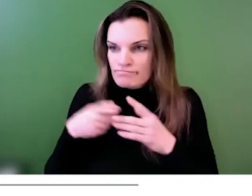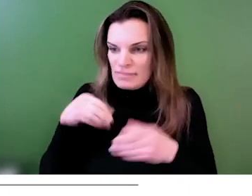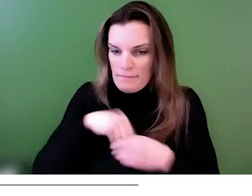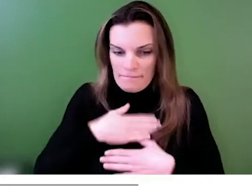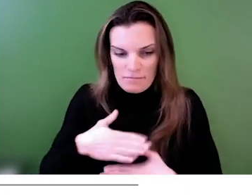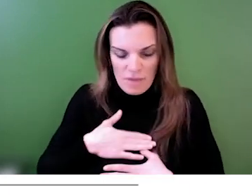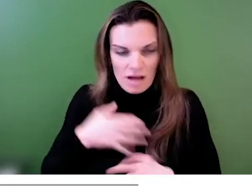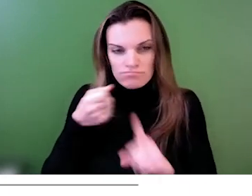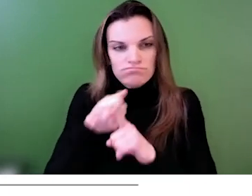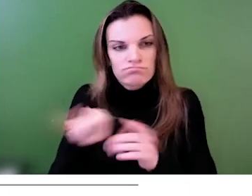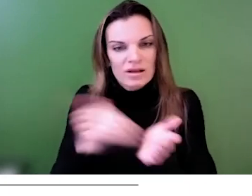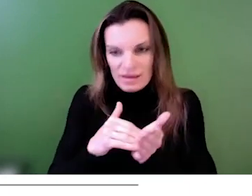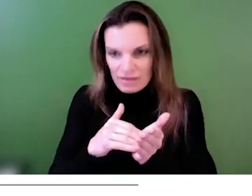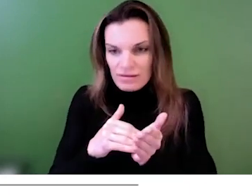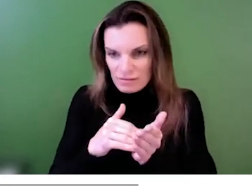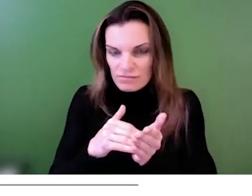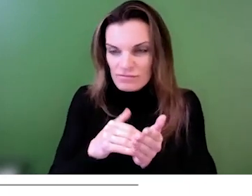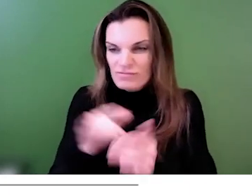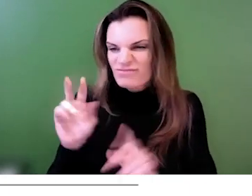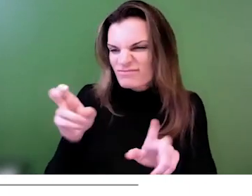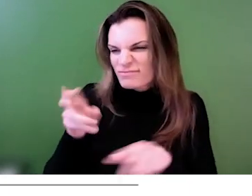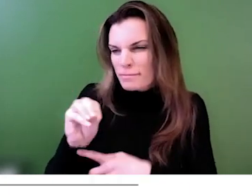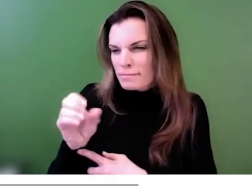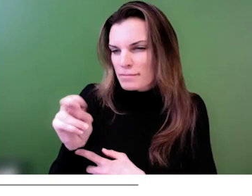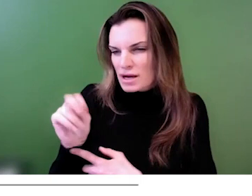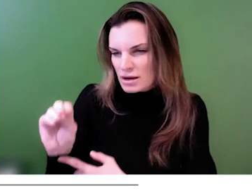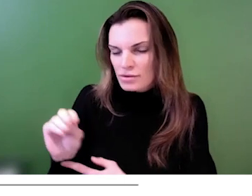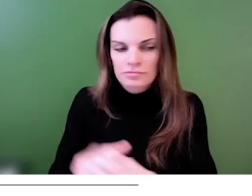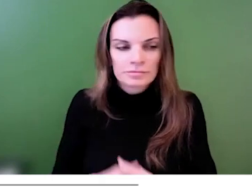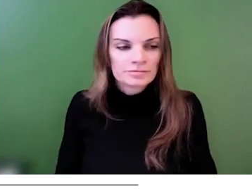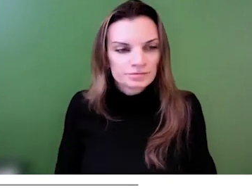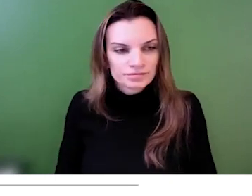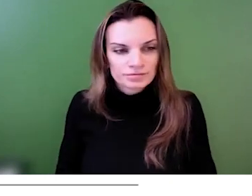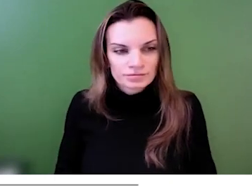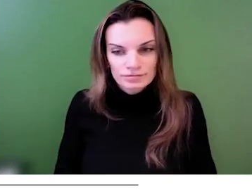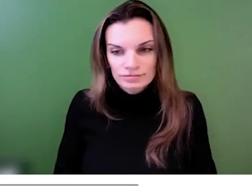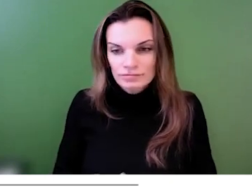So that reactivating in your body can also be a trigger of